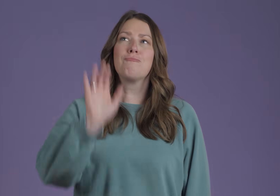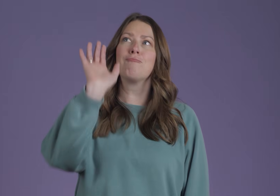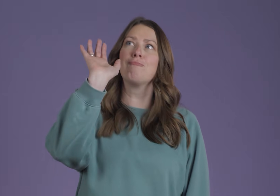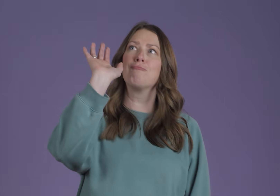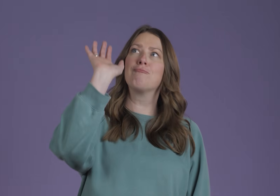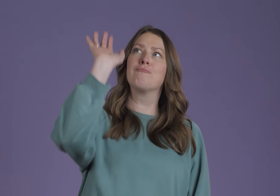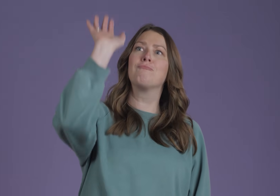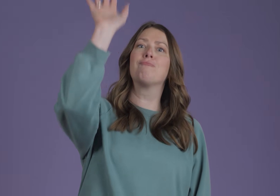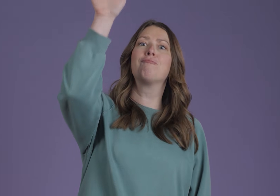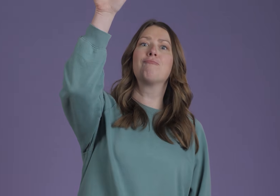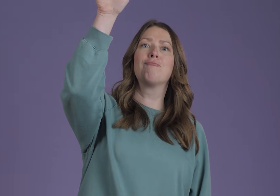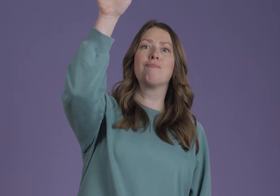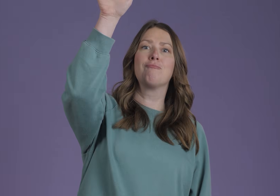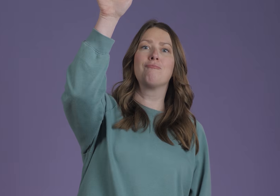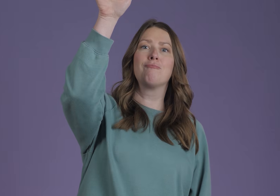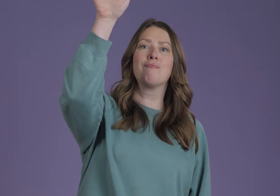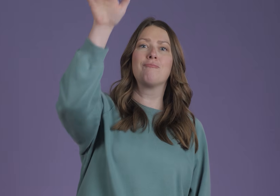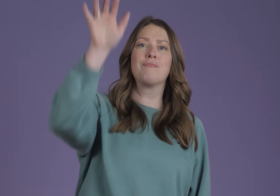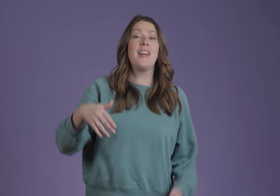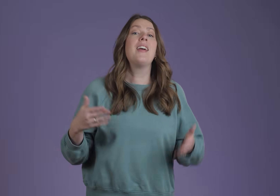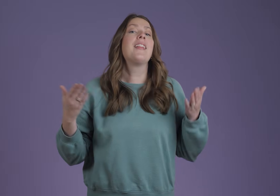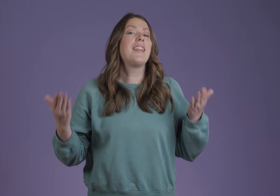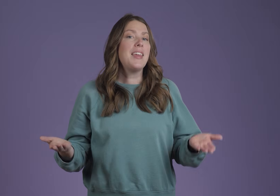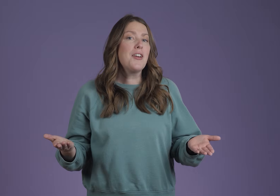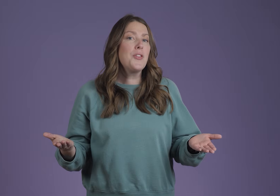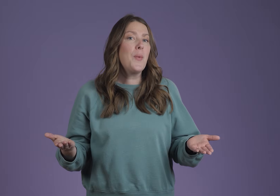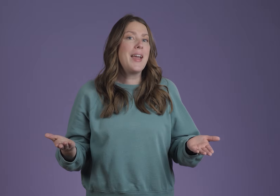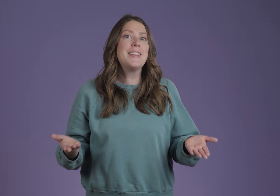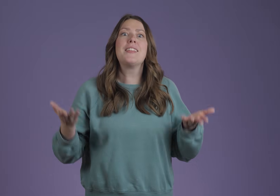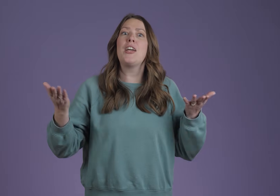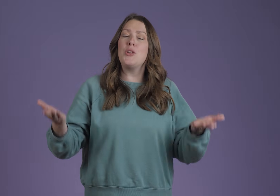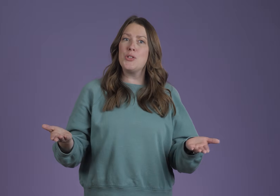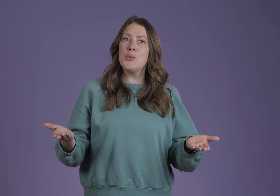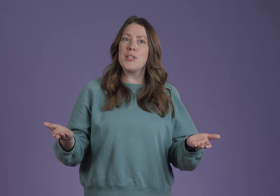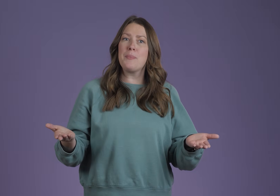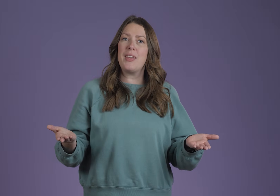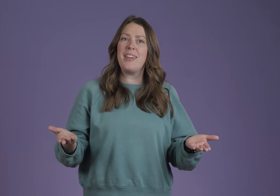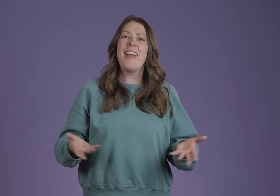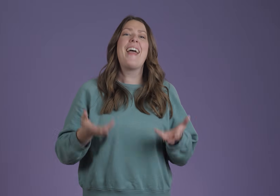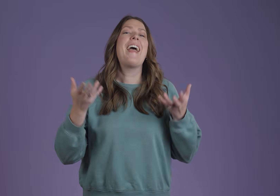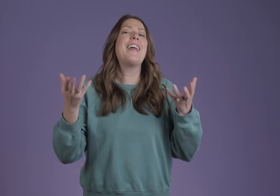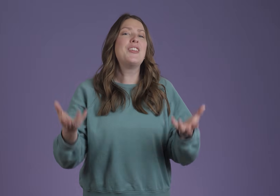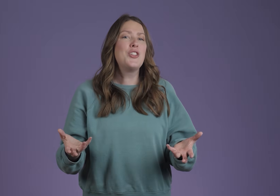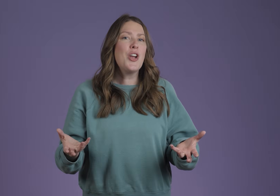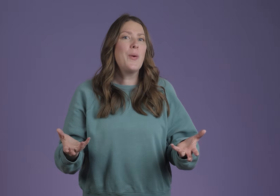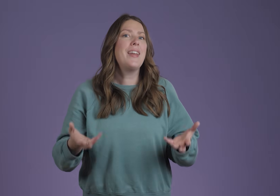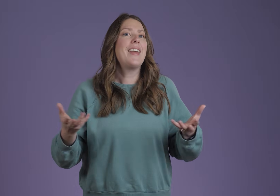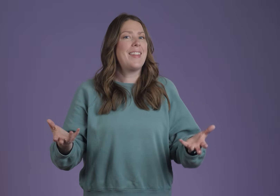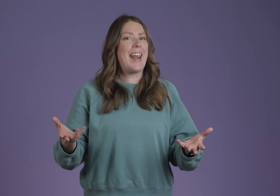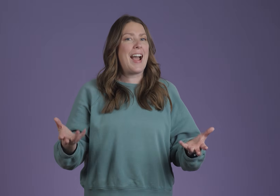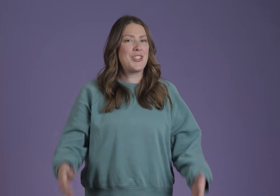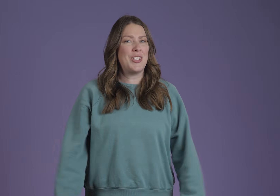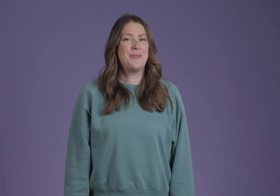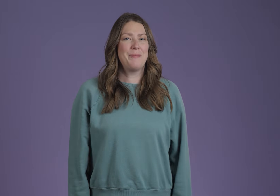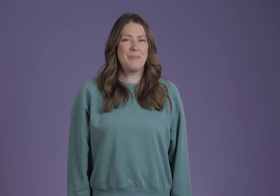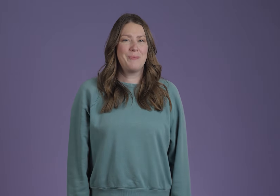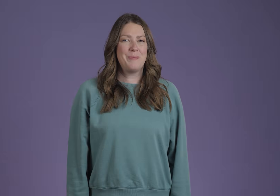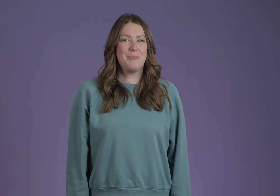Shooting a basket. Think of the ways that you shoot something and then show it in that action.